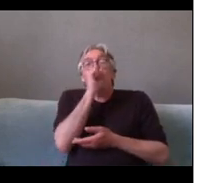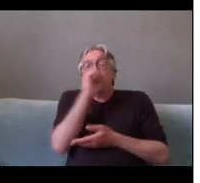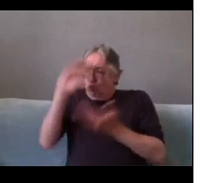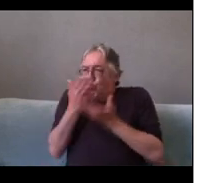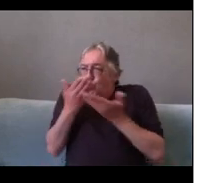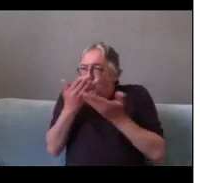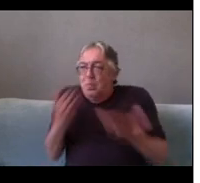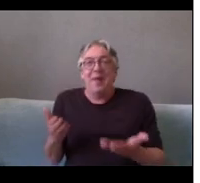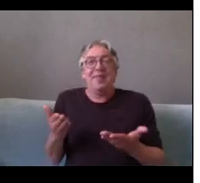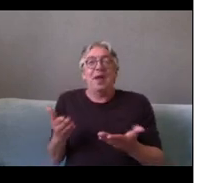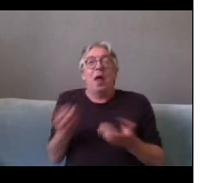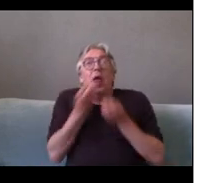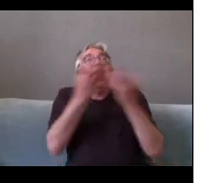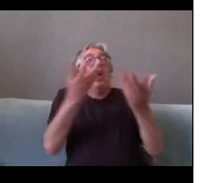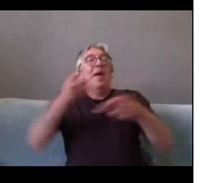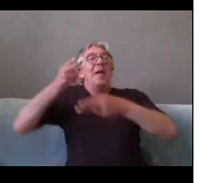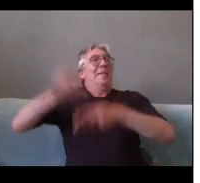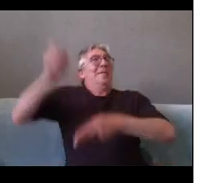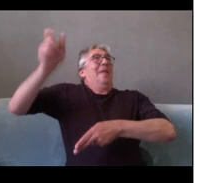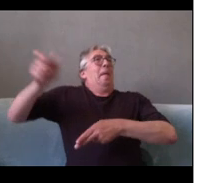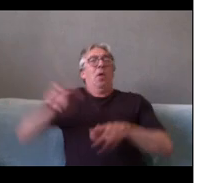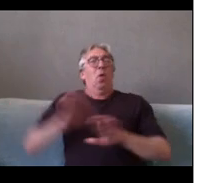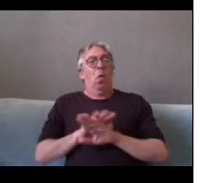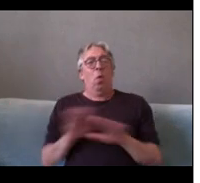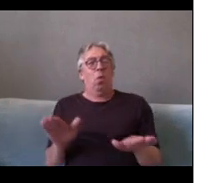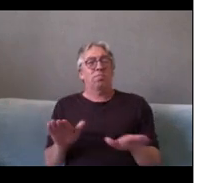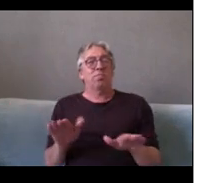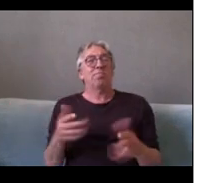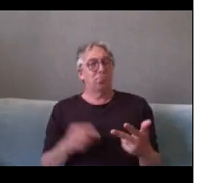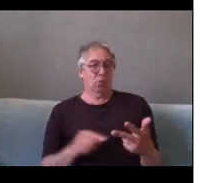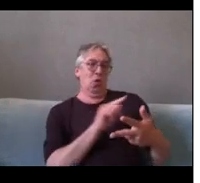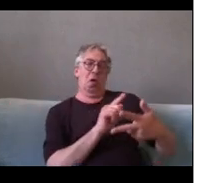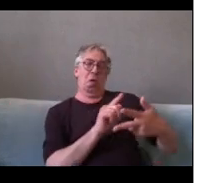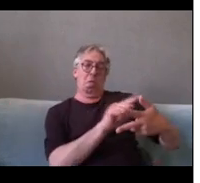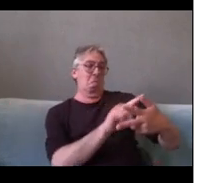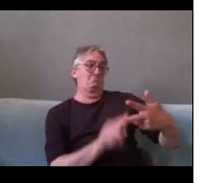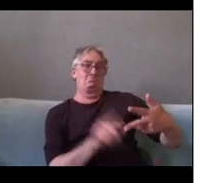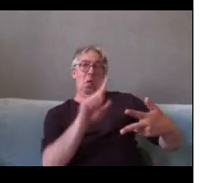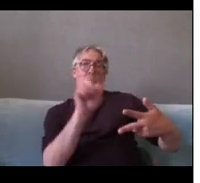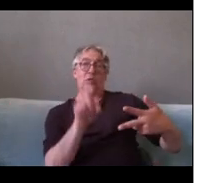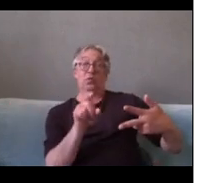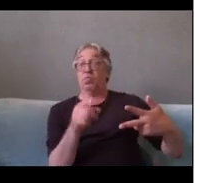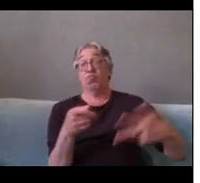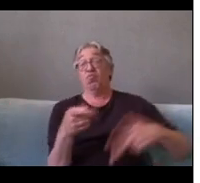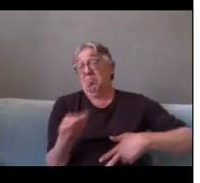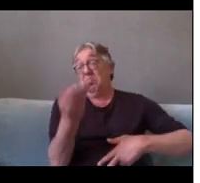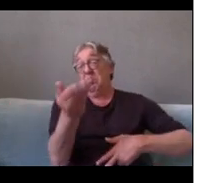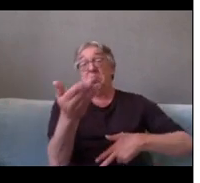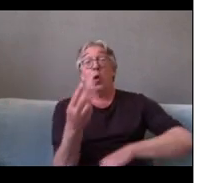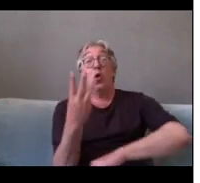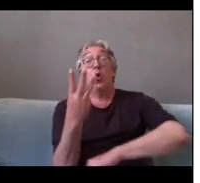Maybe those questions are more relevant for you. Three or four minutes and we'll close.